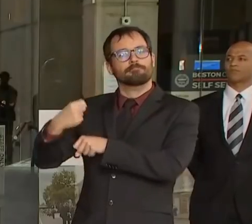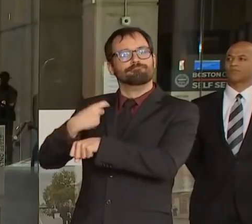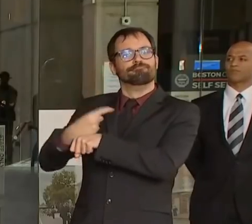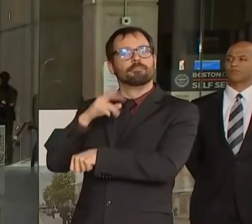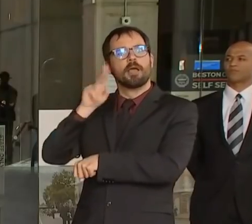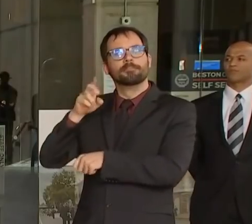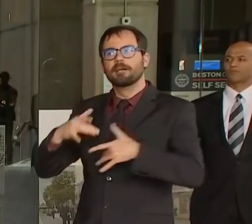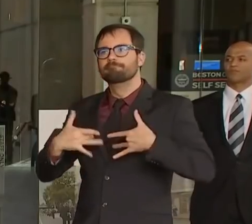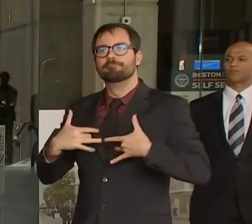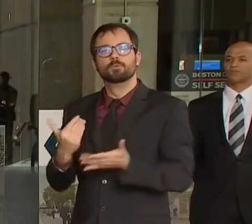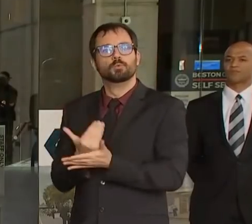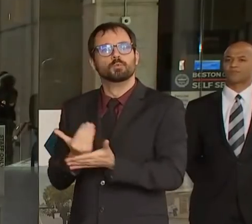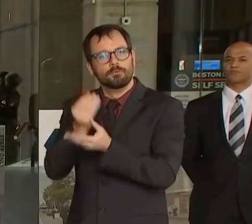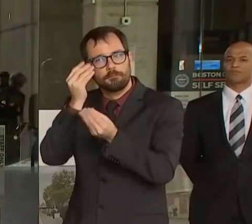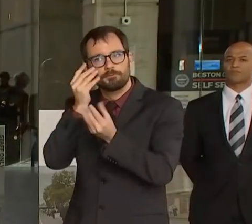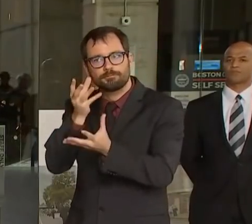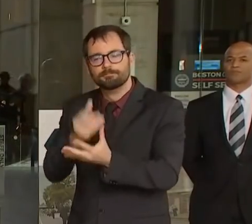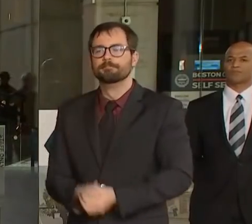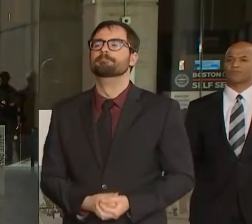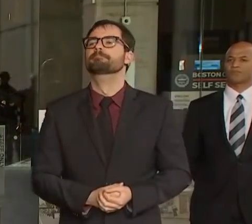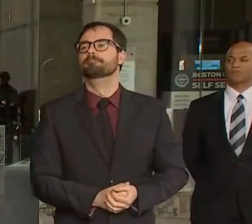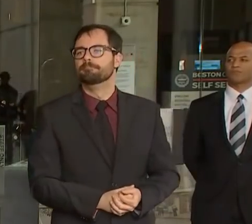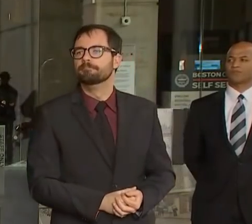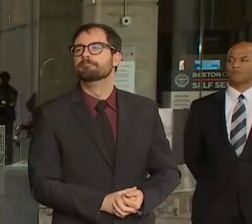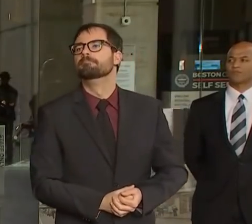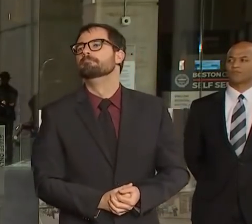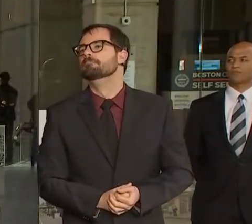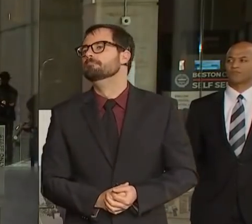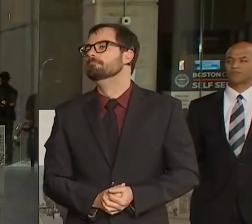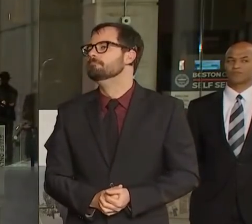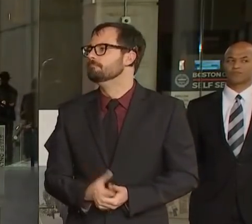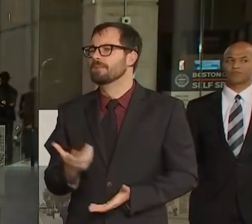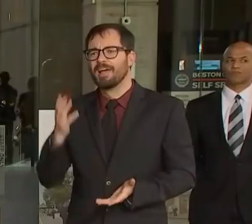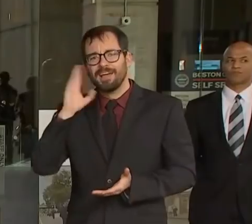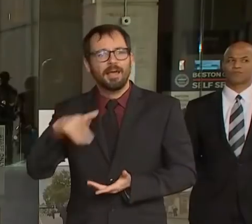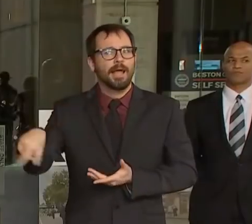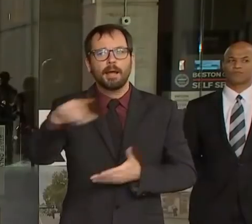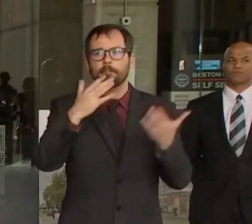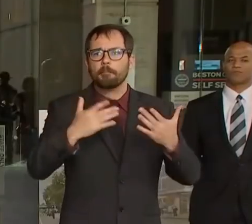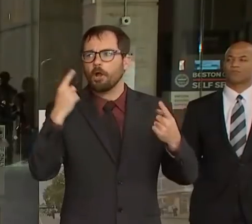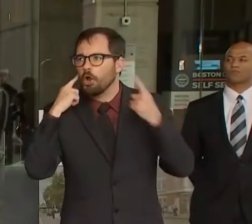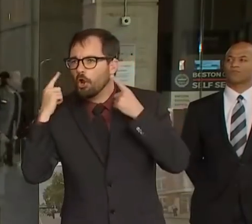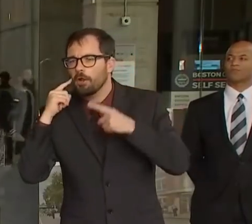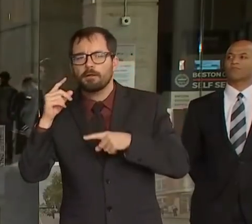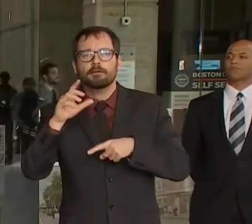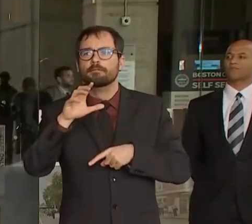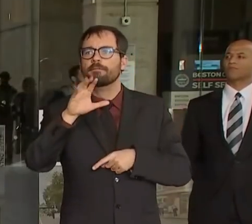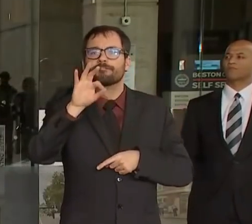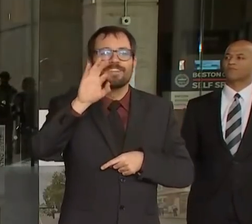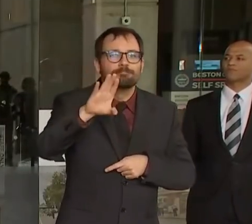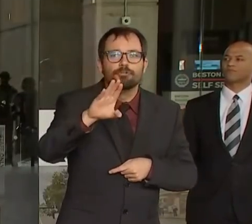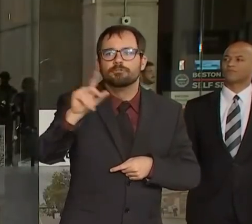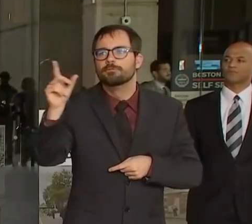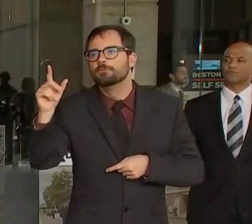PLEASE DO NOT TRUST SOME OF THE THINGS THAT YOU SEE ON SOCIAL MEDIA. THERE HAVE BEEN REMISS AGAIN TODAY ABOUT THE SHUTDOWN OF THE FEDERAL GOVERNMENT AND THE